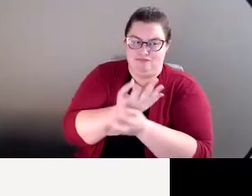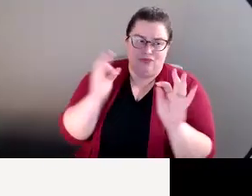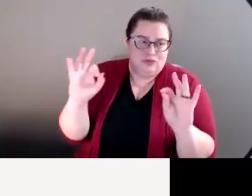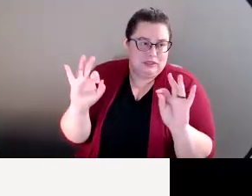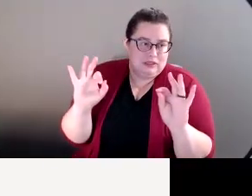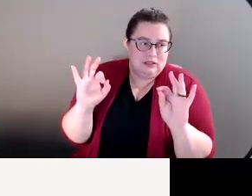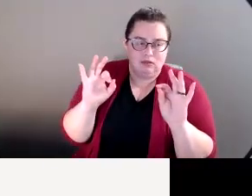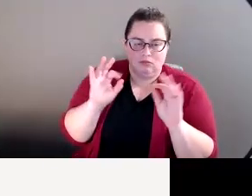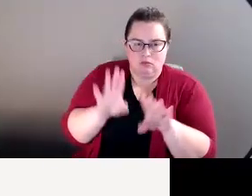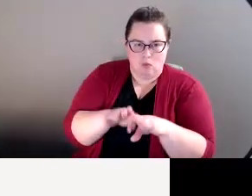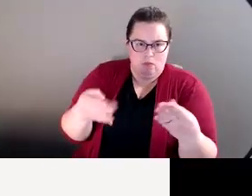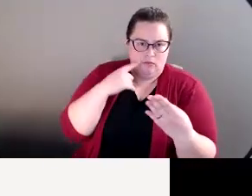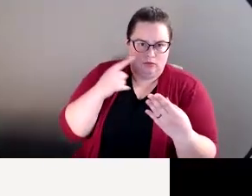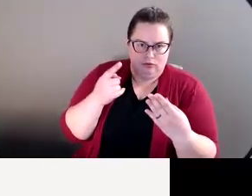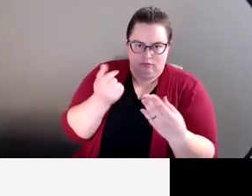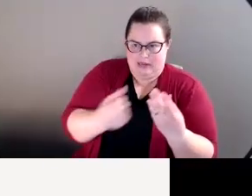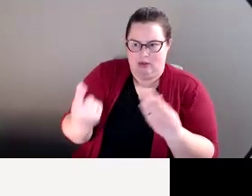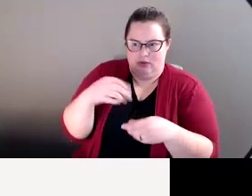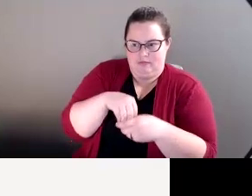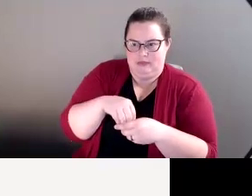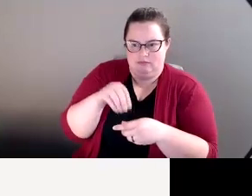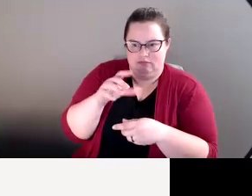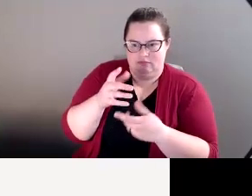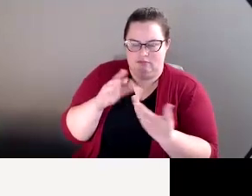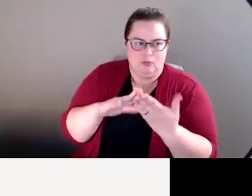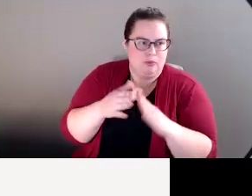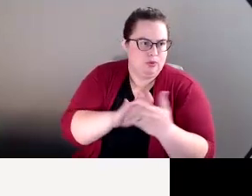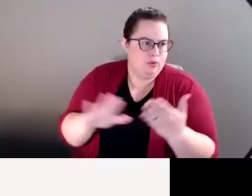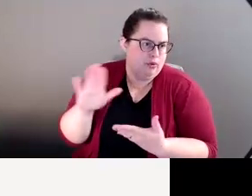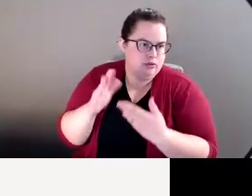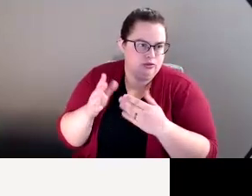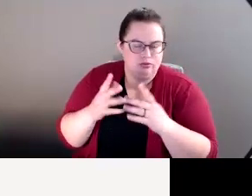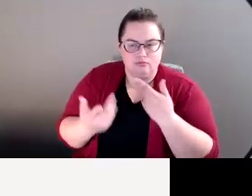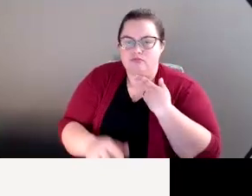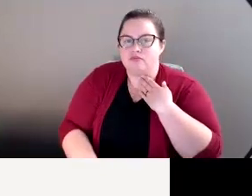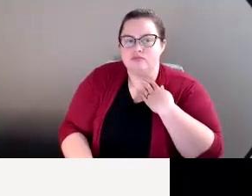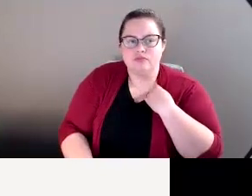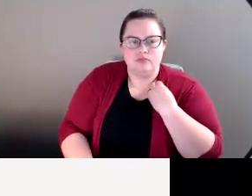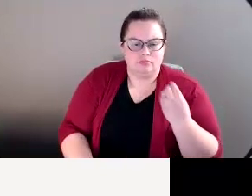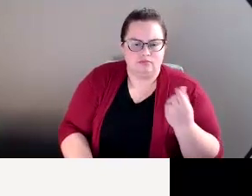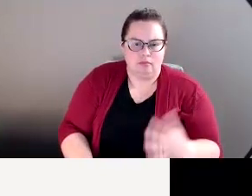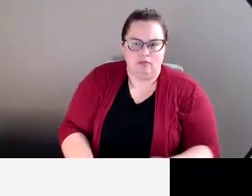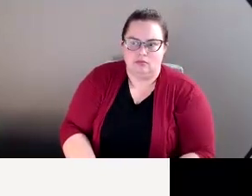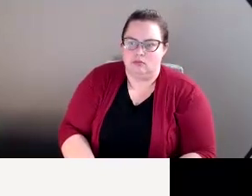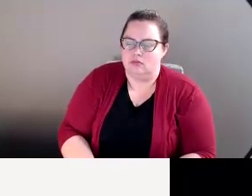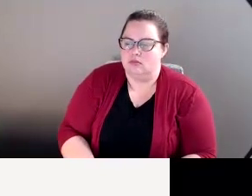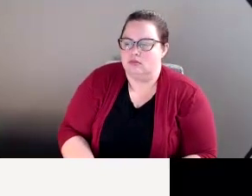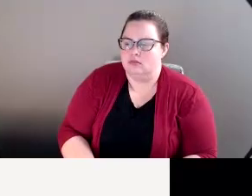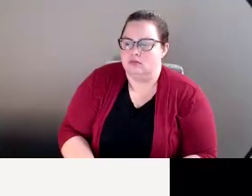within the community college system here. So you are more than happy to register for that.